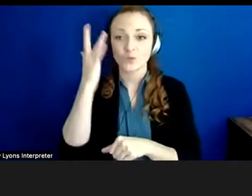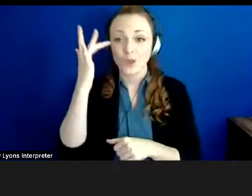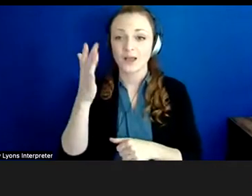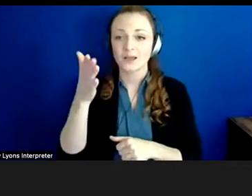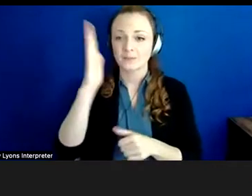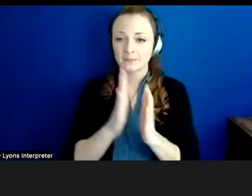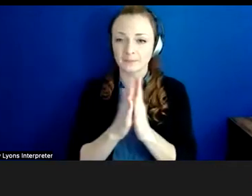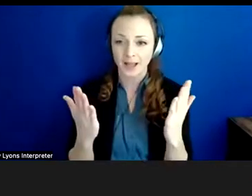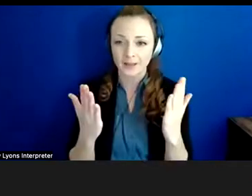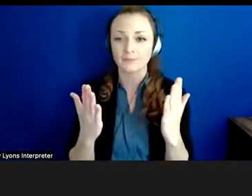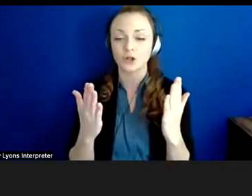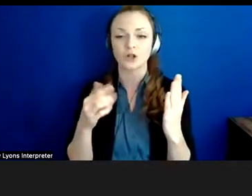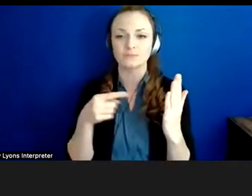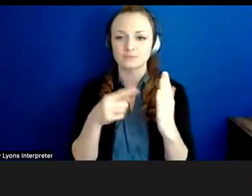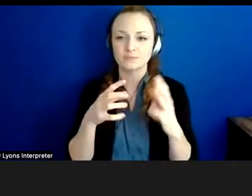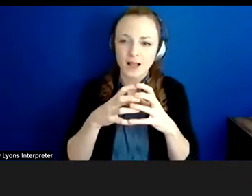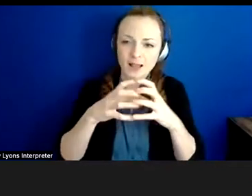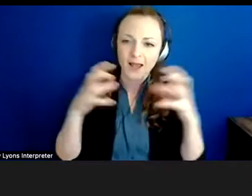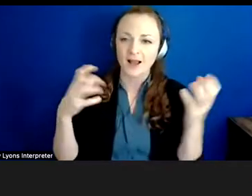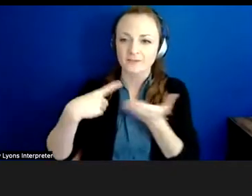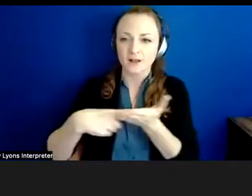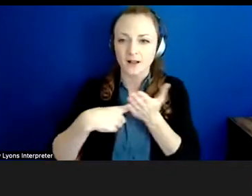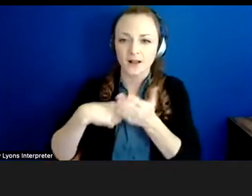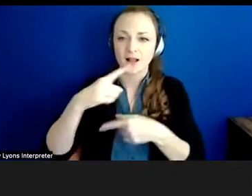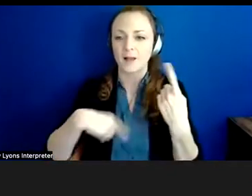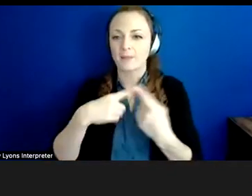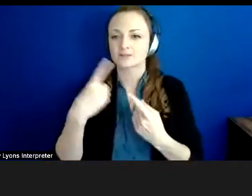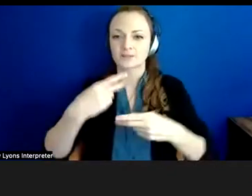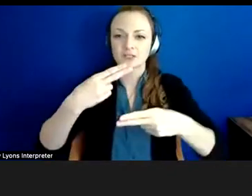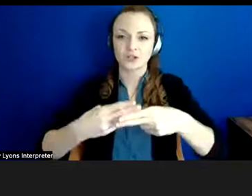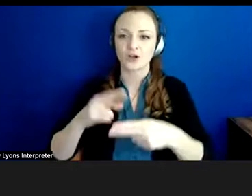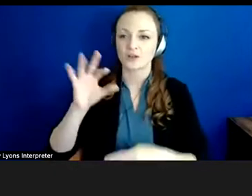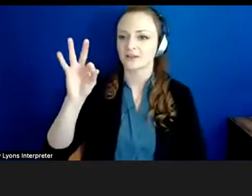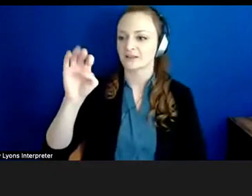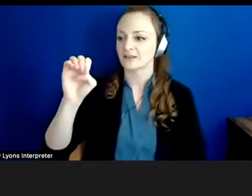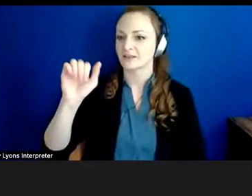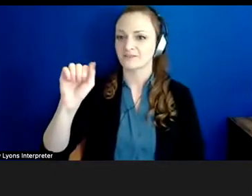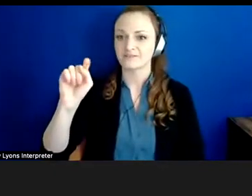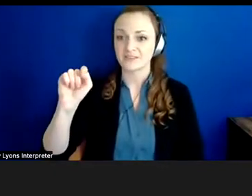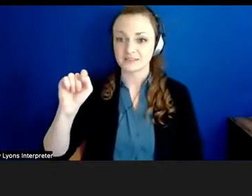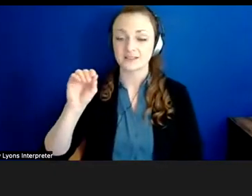19:07:55 of the feast of Unleavened bread and the feast of unleoven bread is in fact,